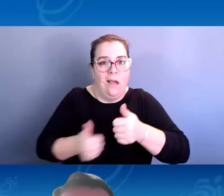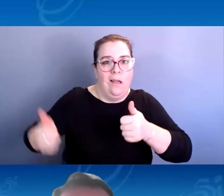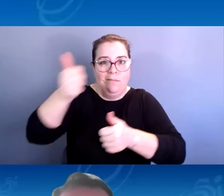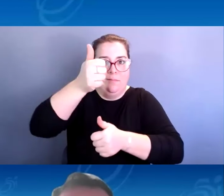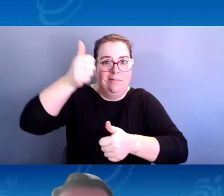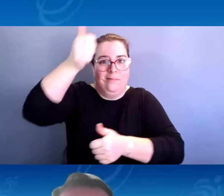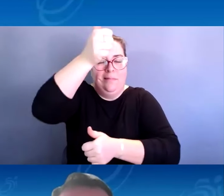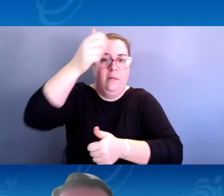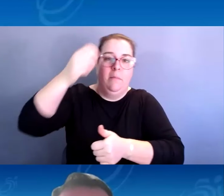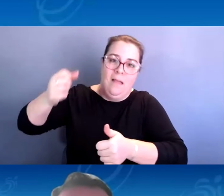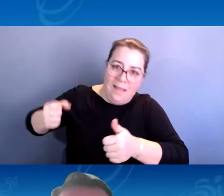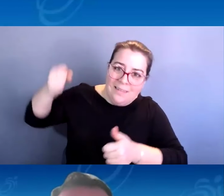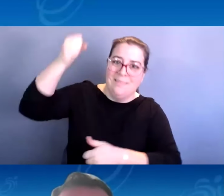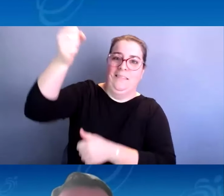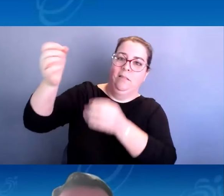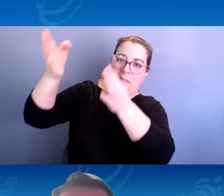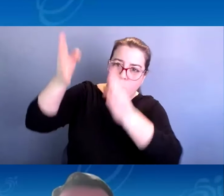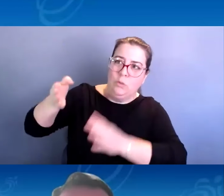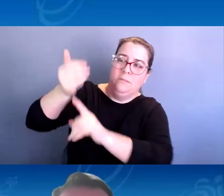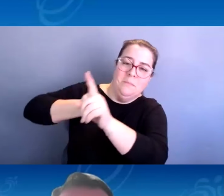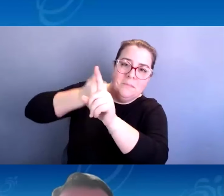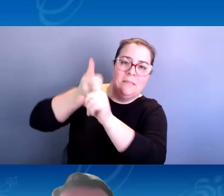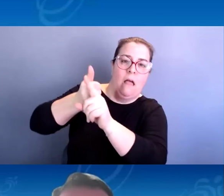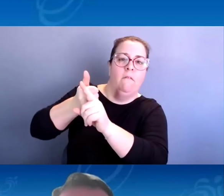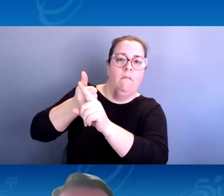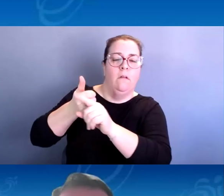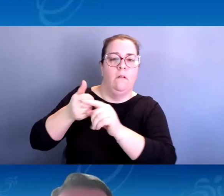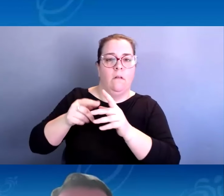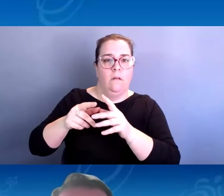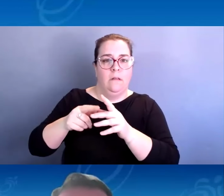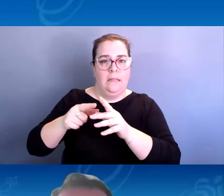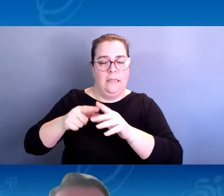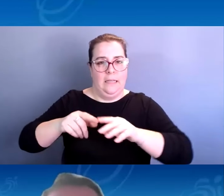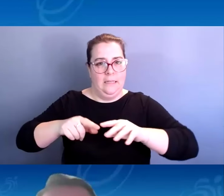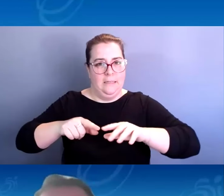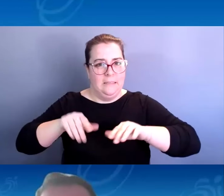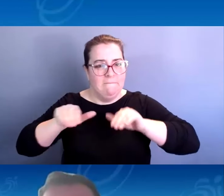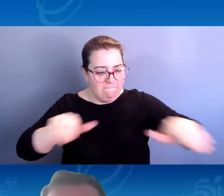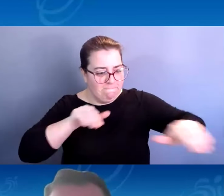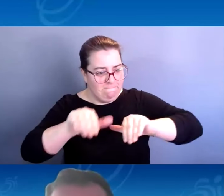who can start to drive thinking in that direction. Right.